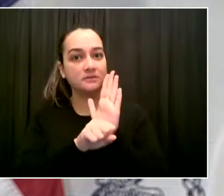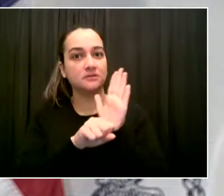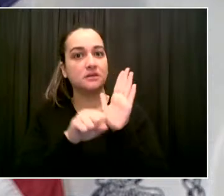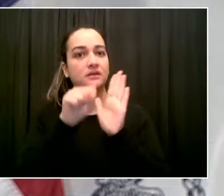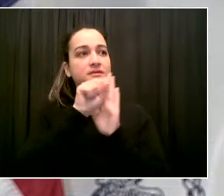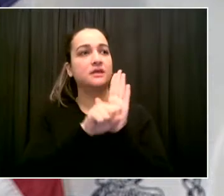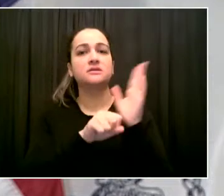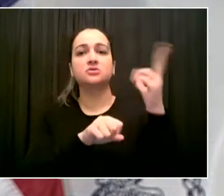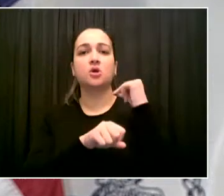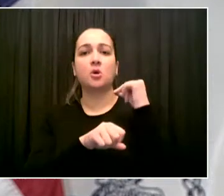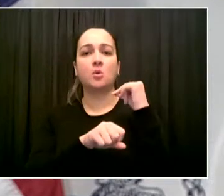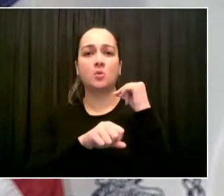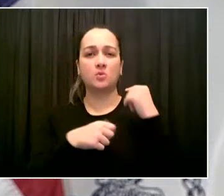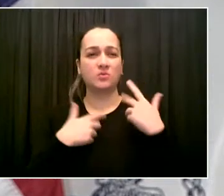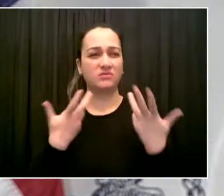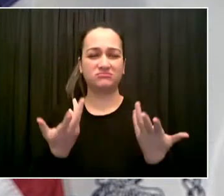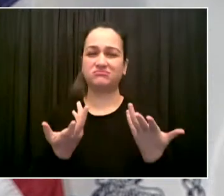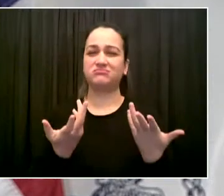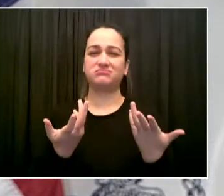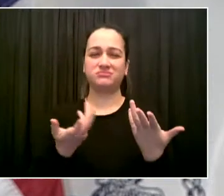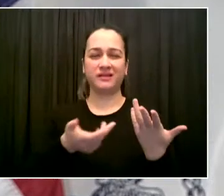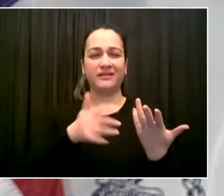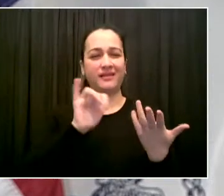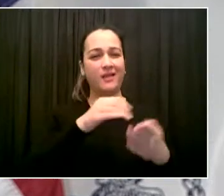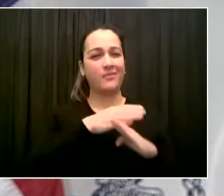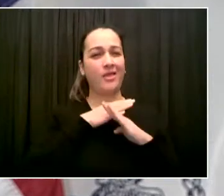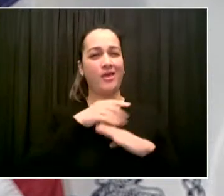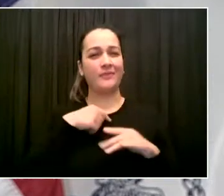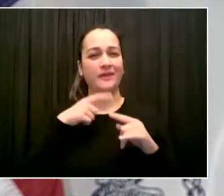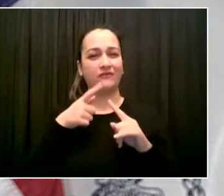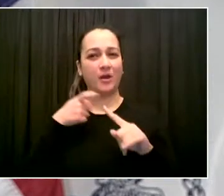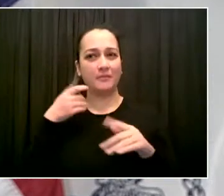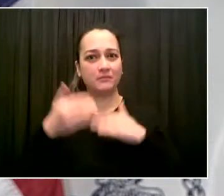AND MAKE THE CITY SAFER. WE ARE NOT